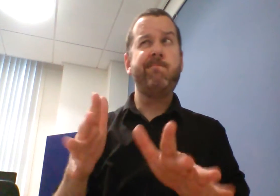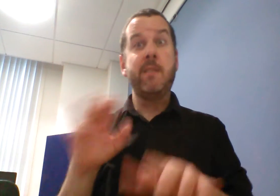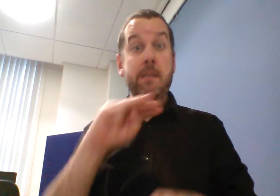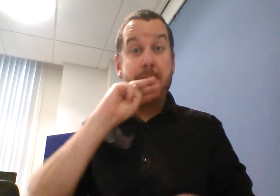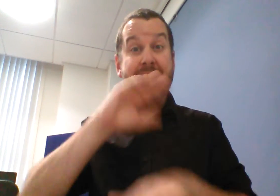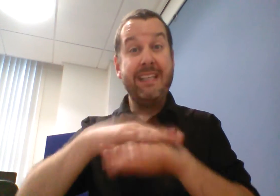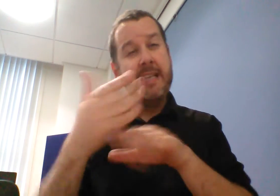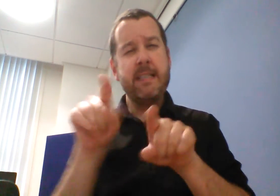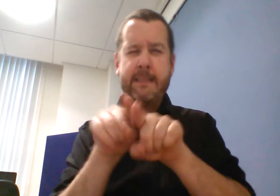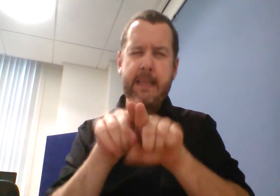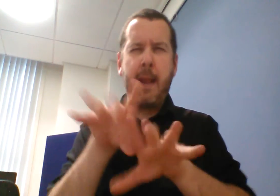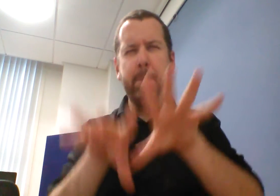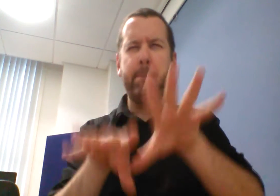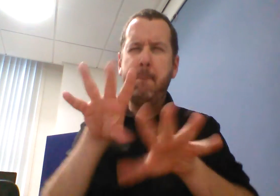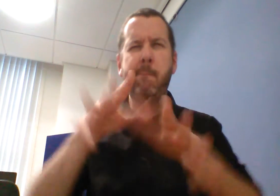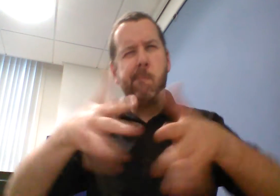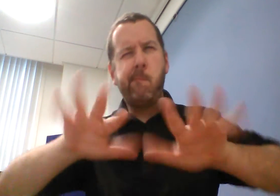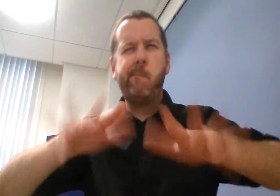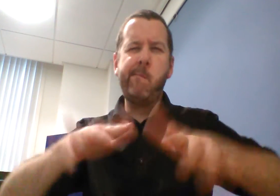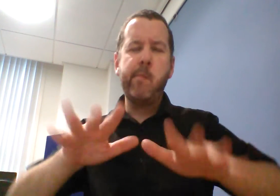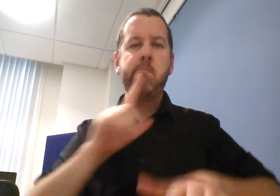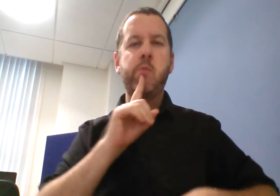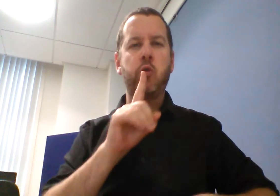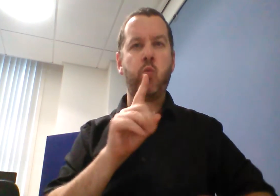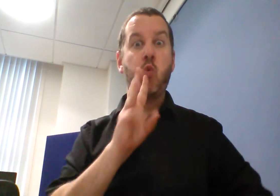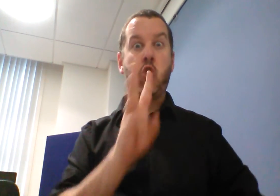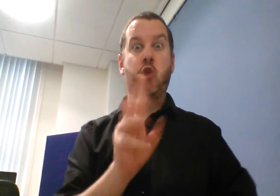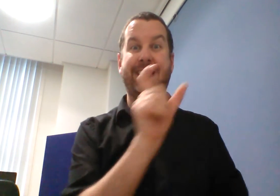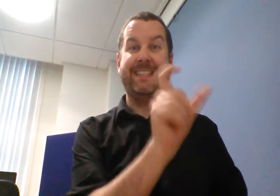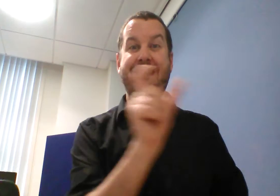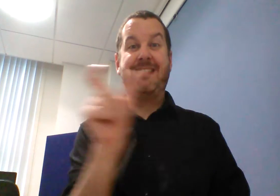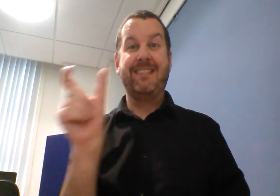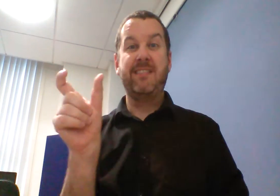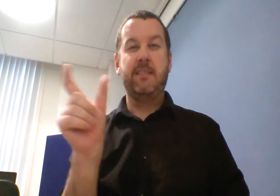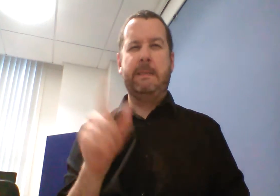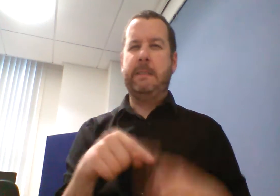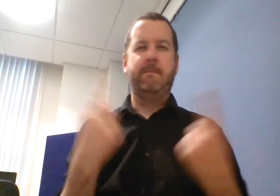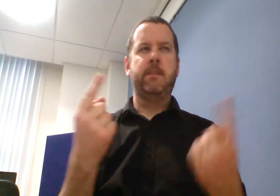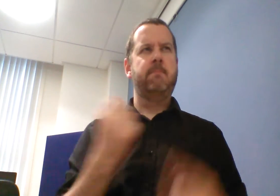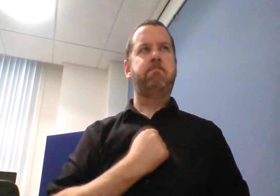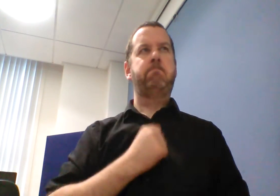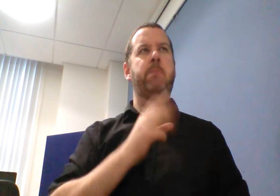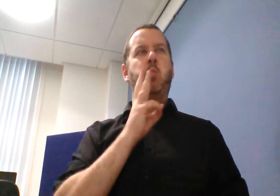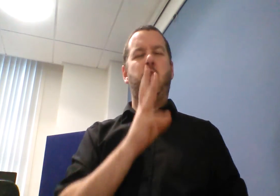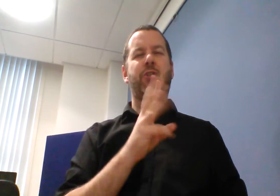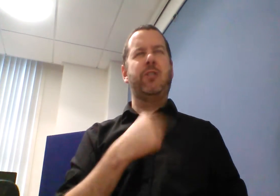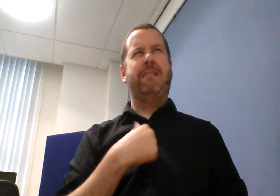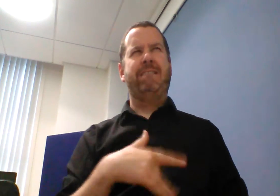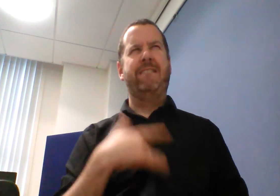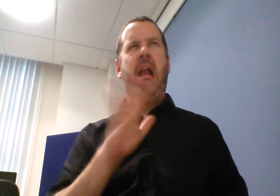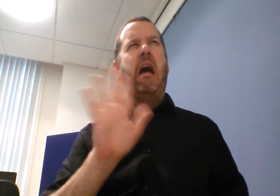Maybe the voiceover has the same overall *meaning* that my ISL does, but the words they choose might not be exactly the ones I had in mind.